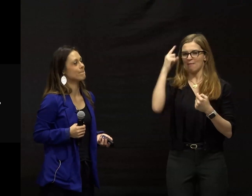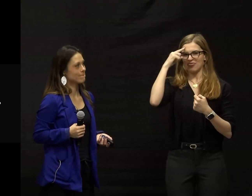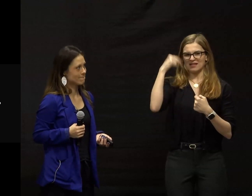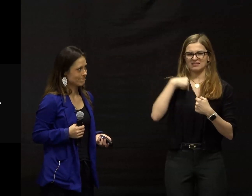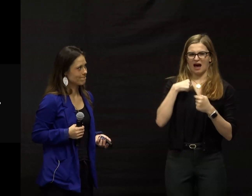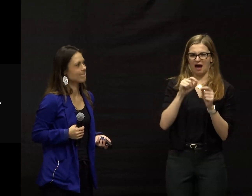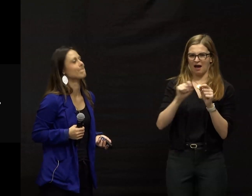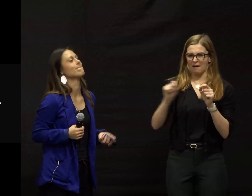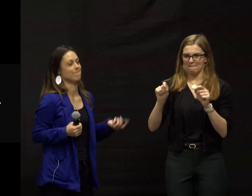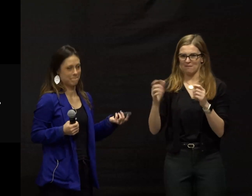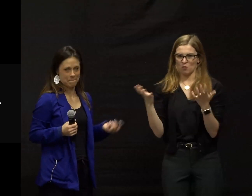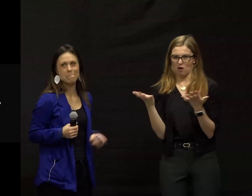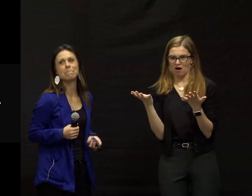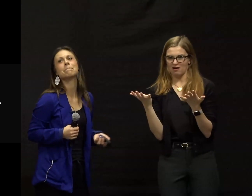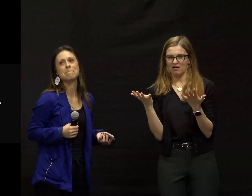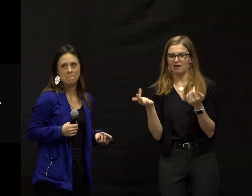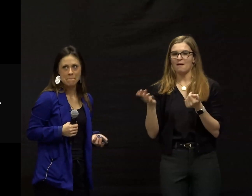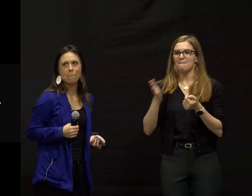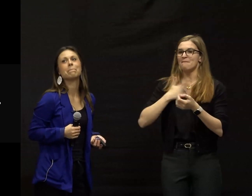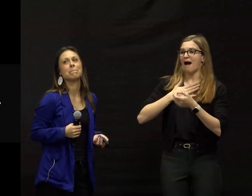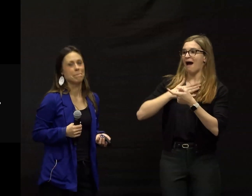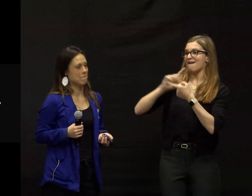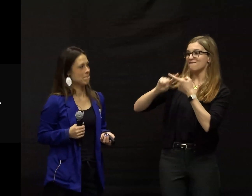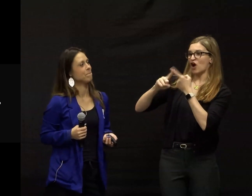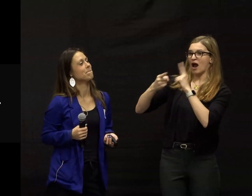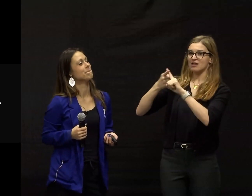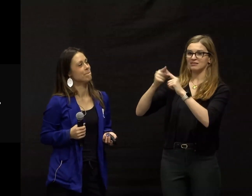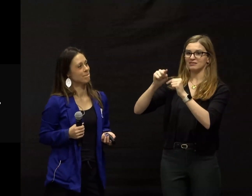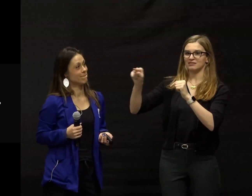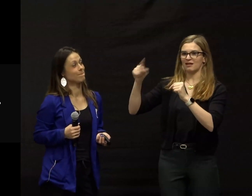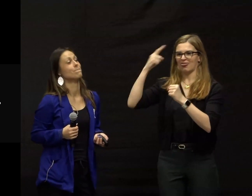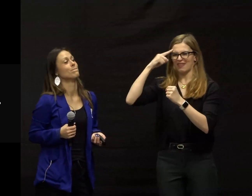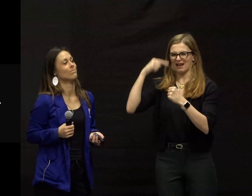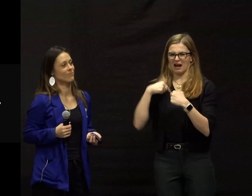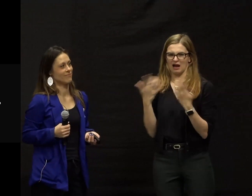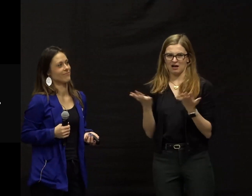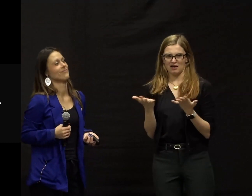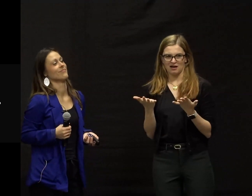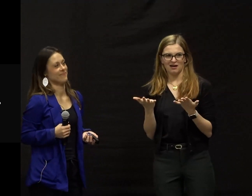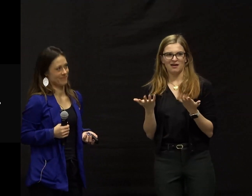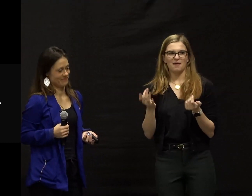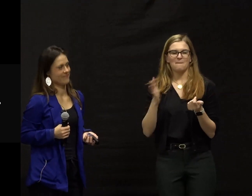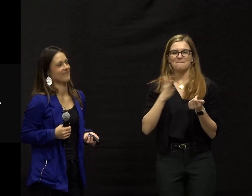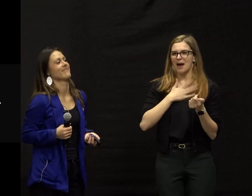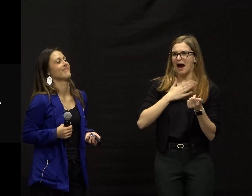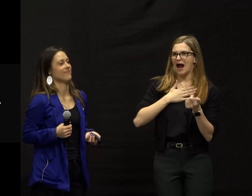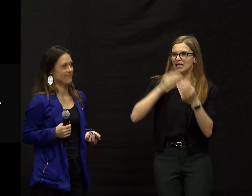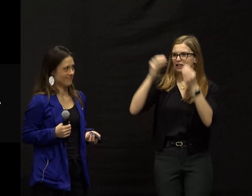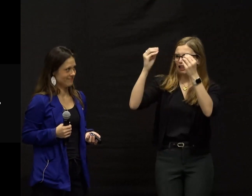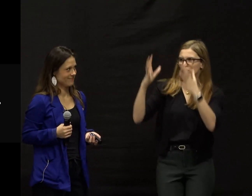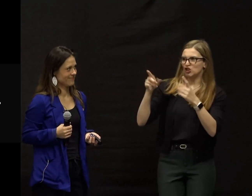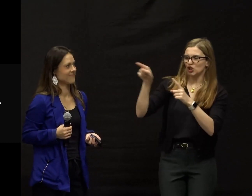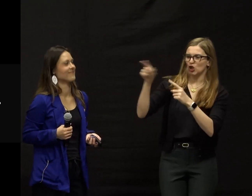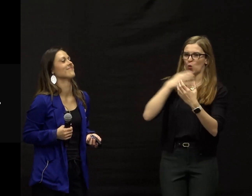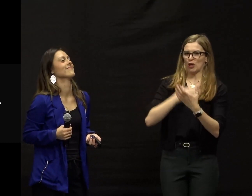Or my mom thinks that I blank, so my friend thinks that I blank, blank,